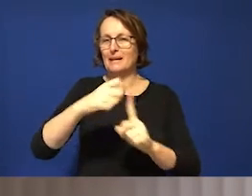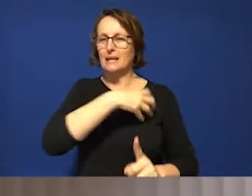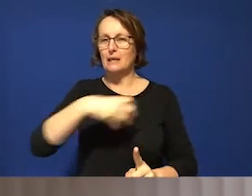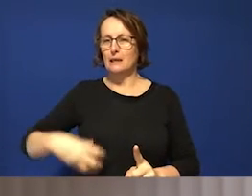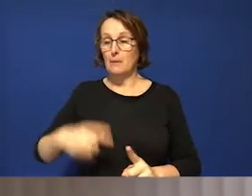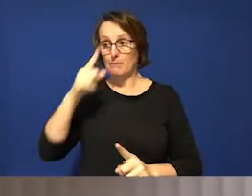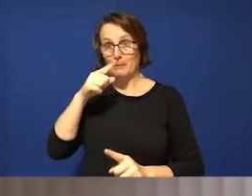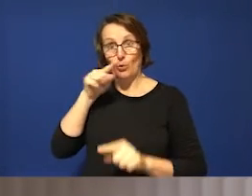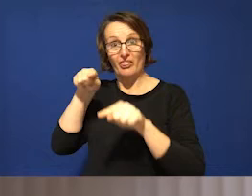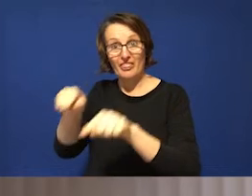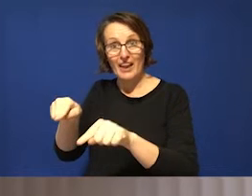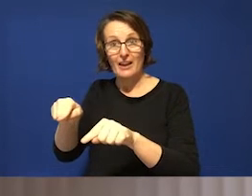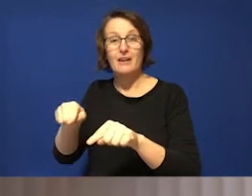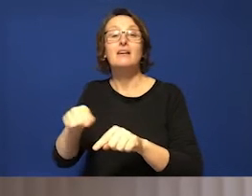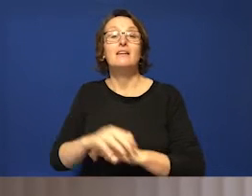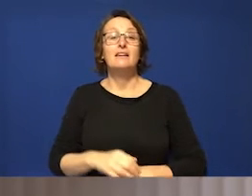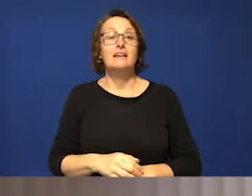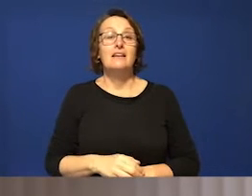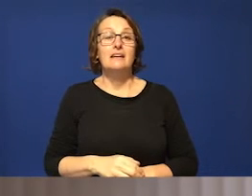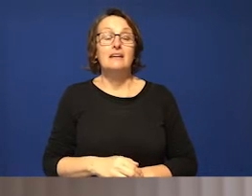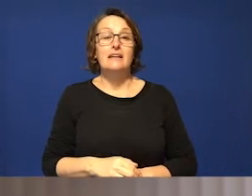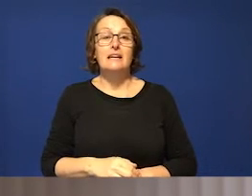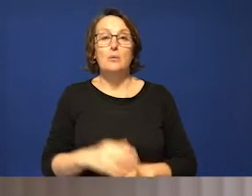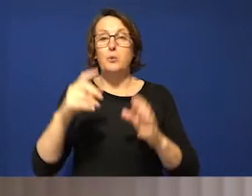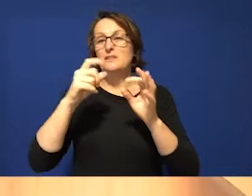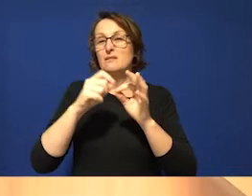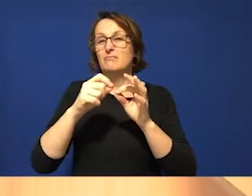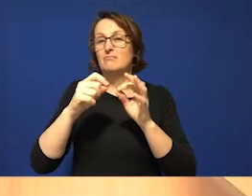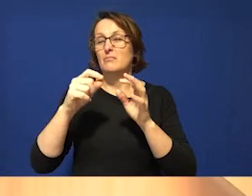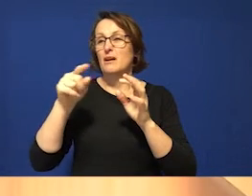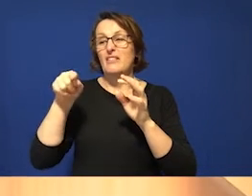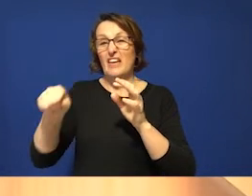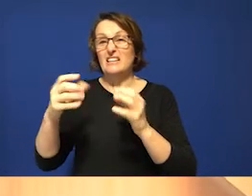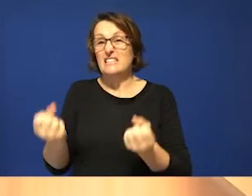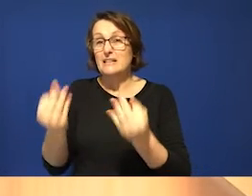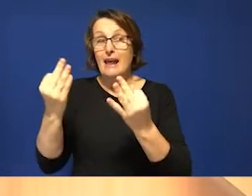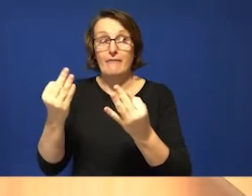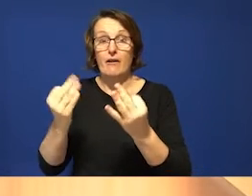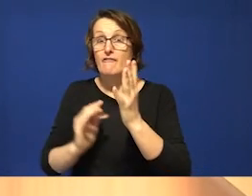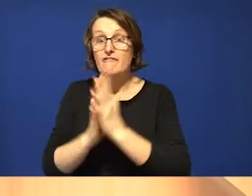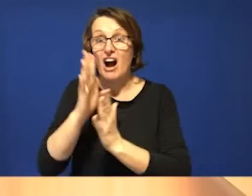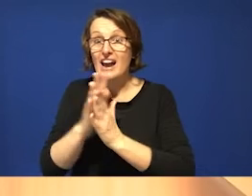It was known as the by election corner. It didn't even have proper fire escapes.